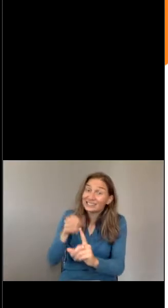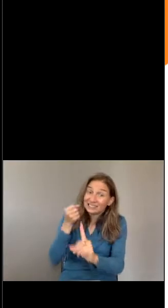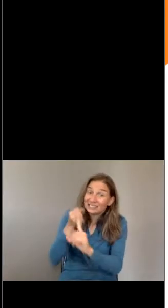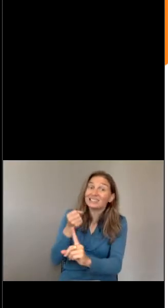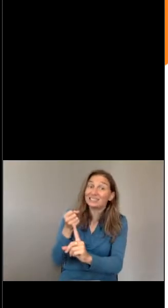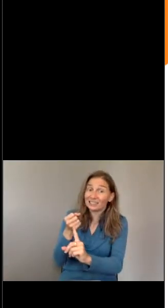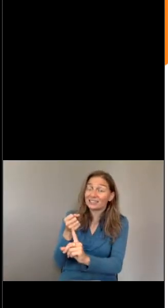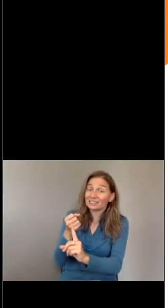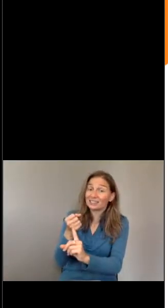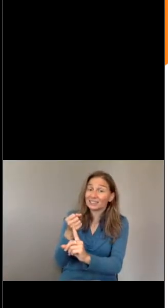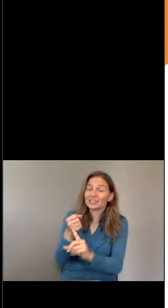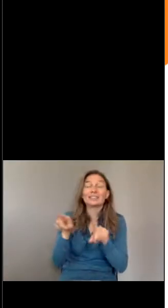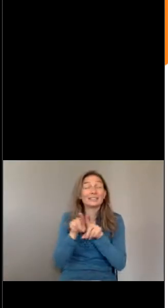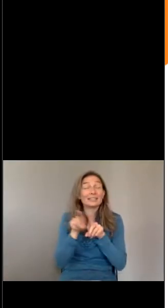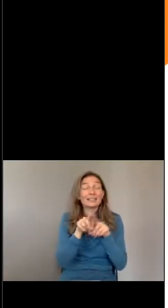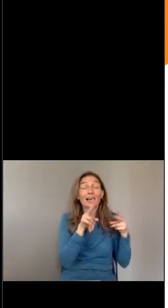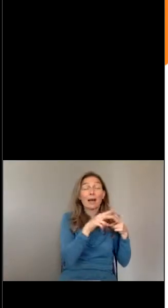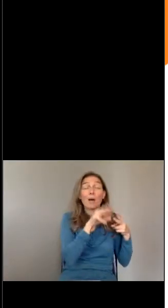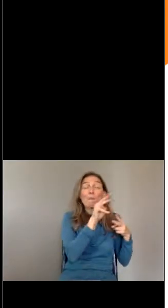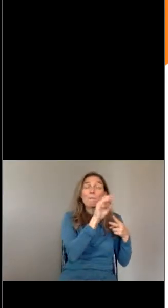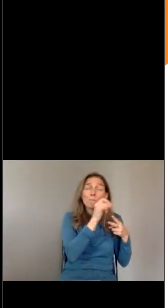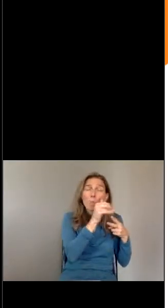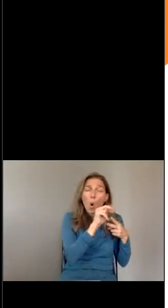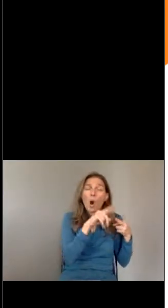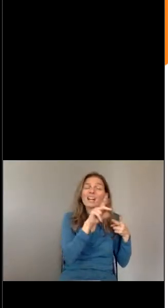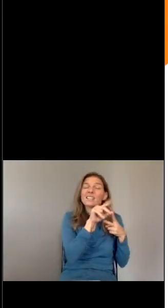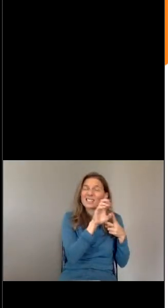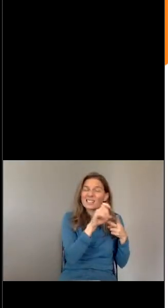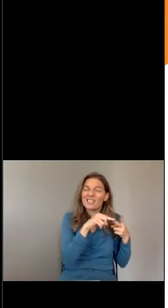and as Morgon and Dan said, without the understanding of extra costs